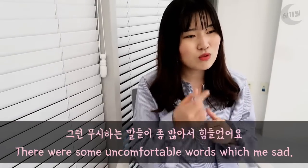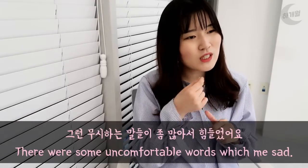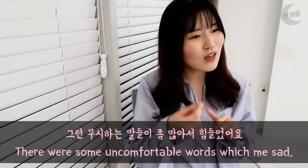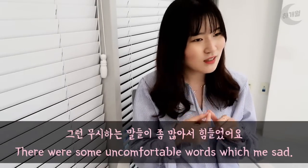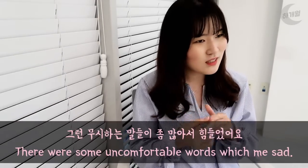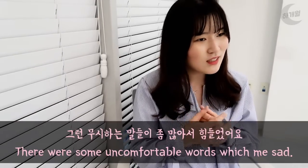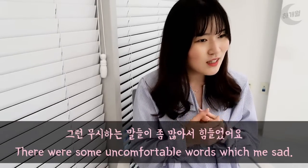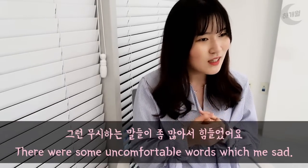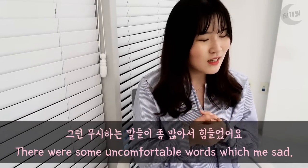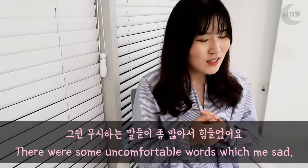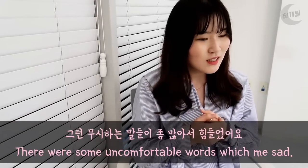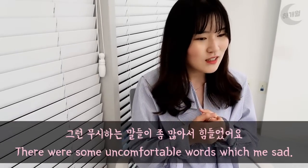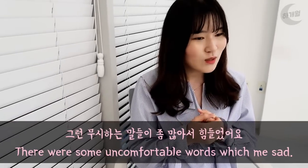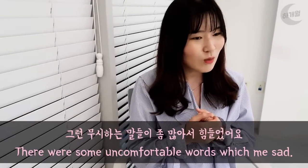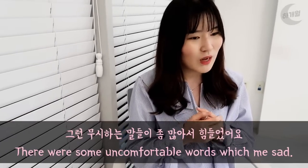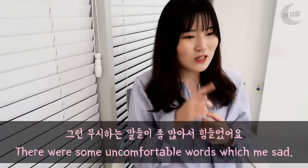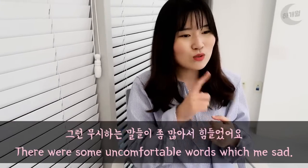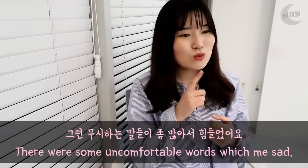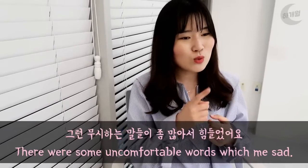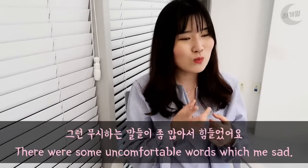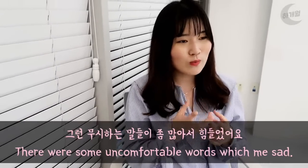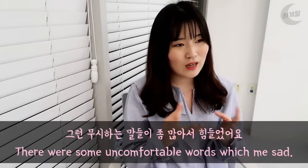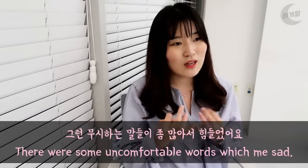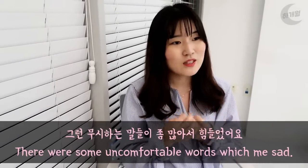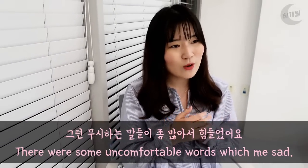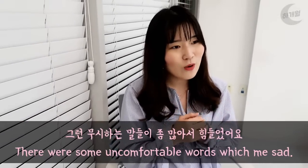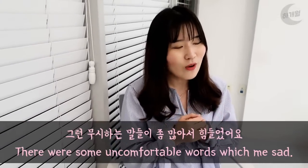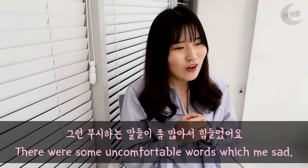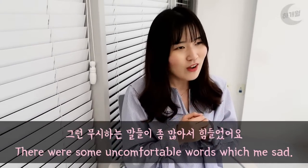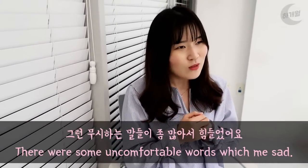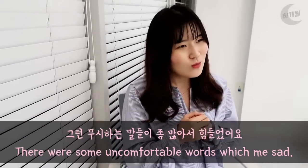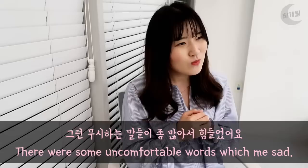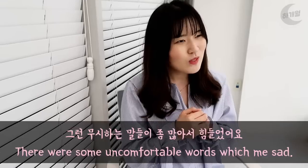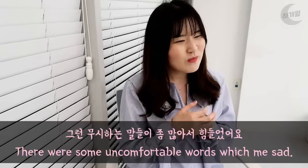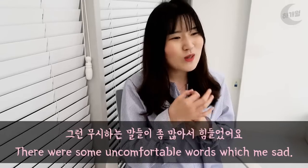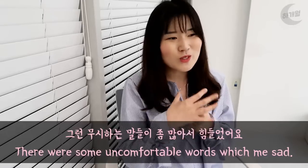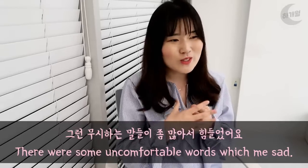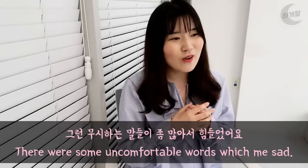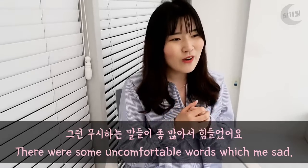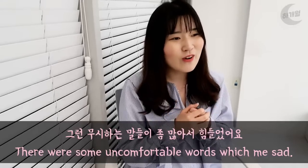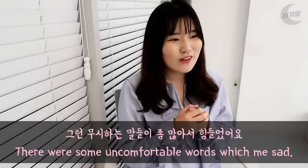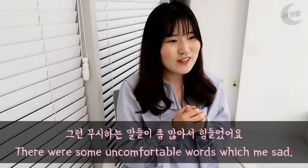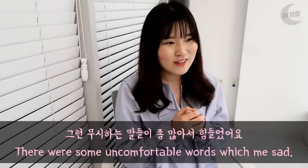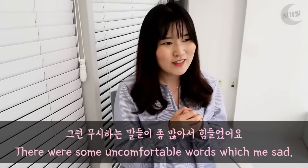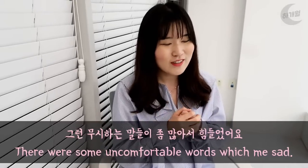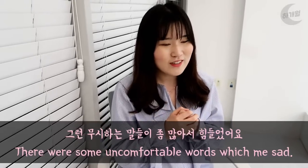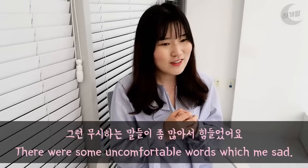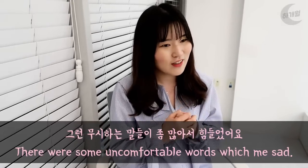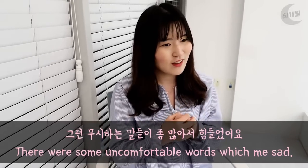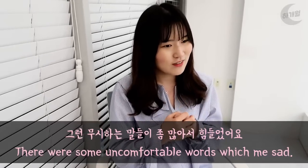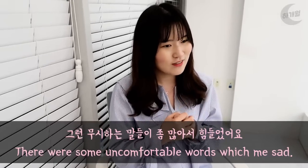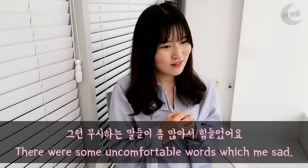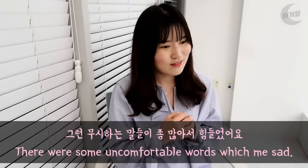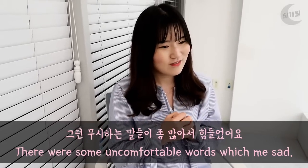There were some uncomfortable words which me sad.